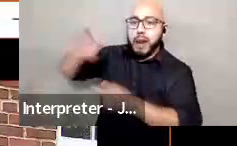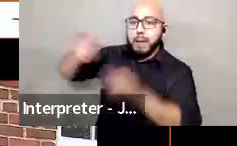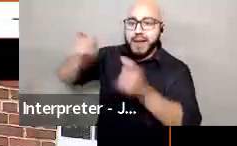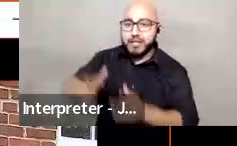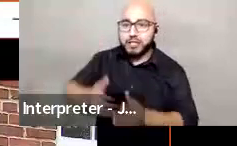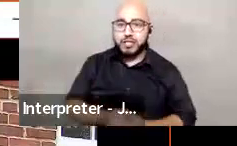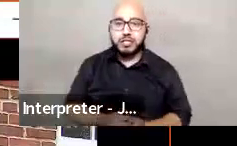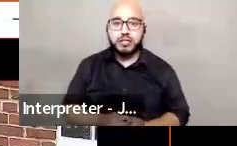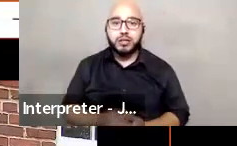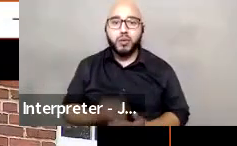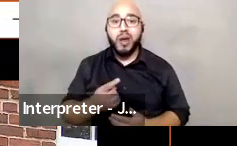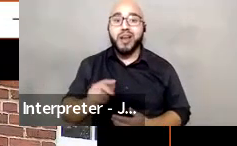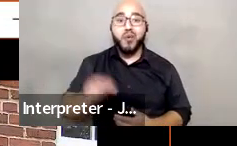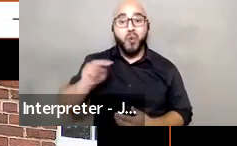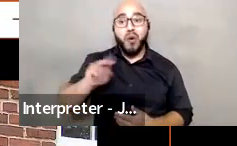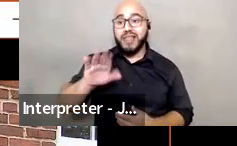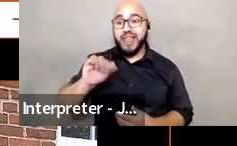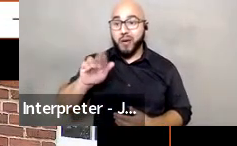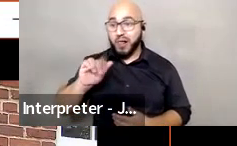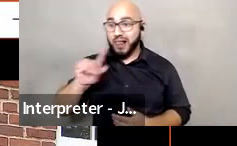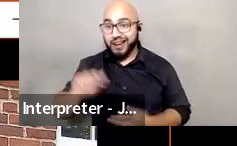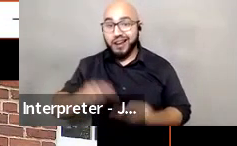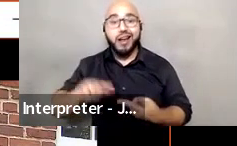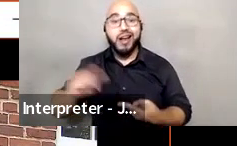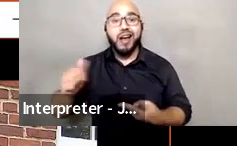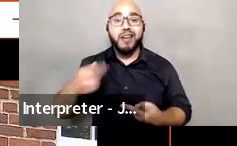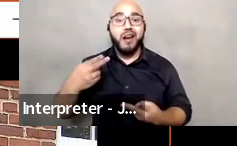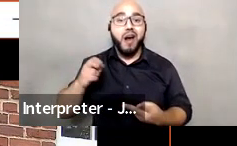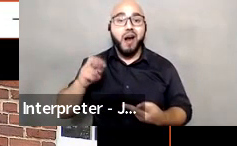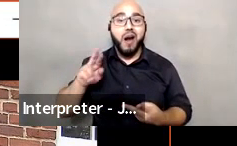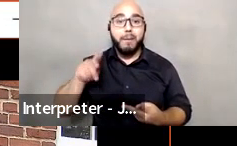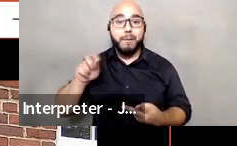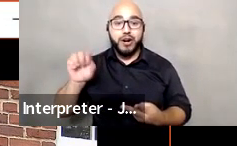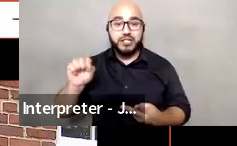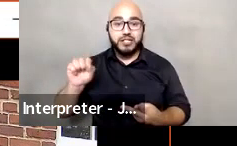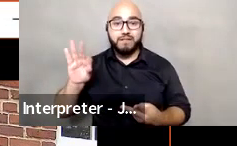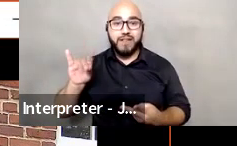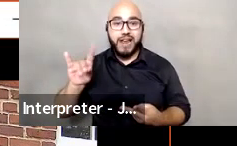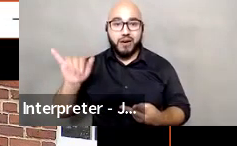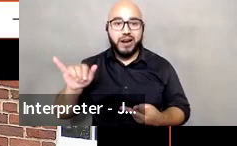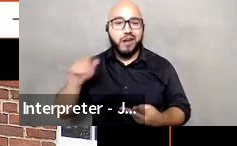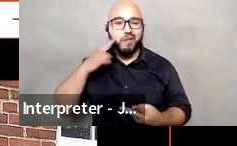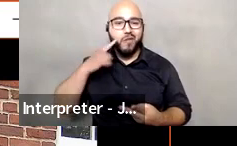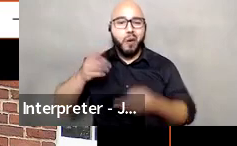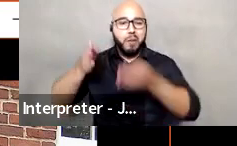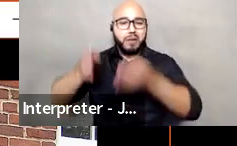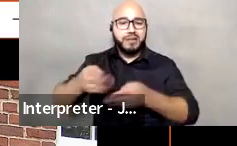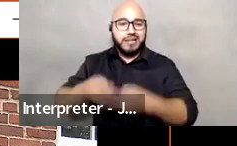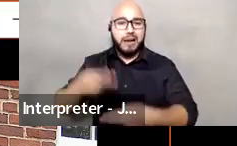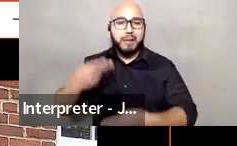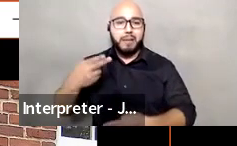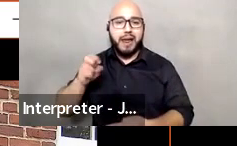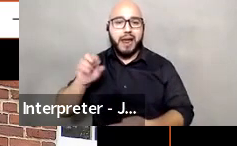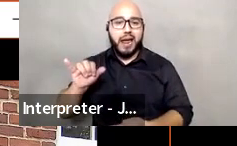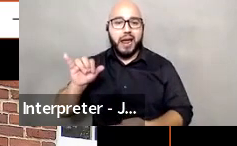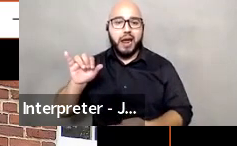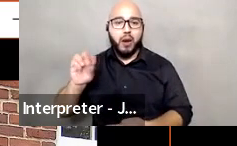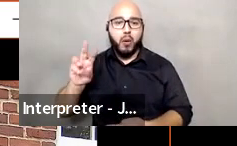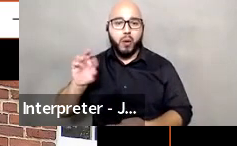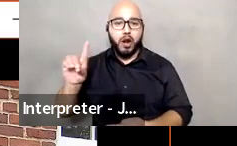To the faithful slaves at Harpers Ferry. To this guy. Heyward Shepard, who. Wasn't even enslaved. He was a free man.